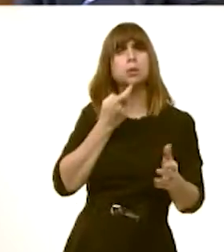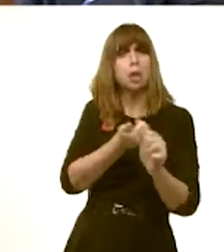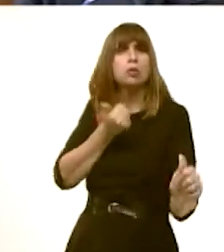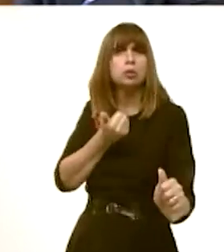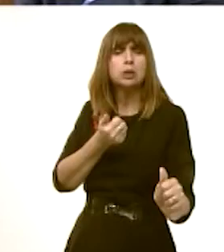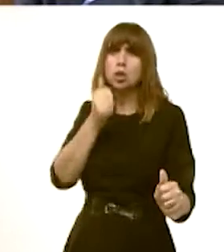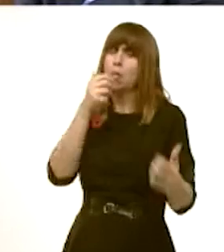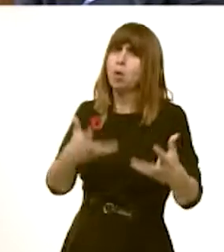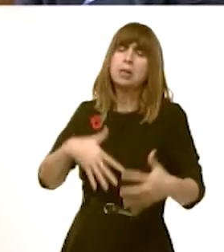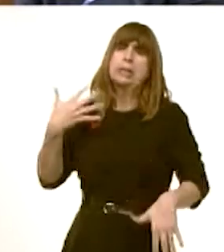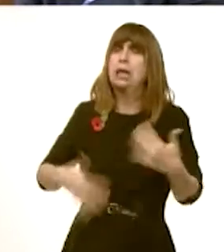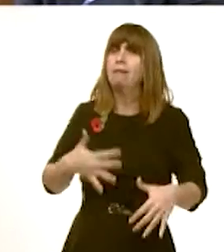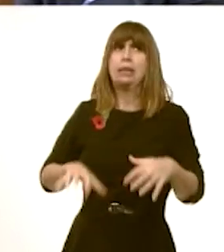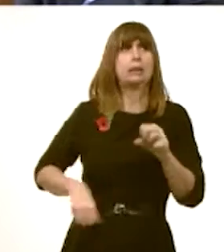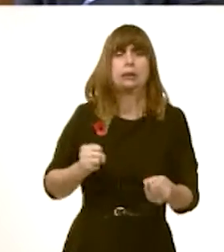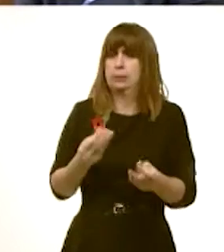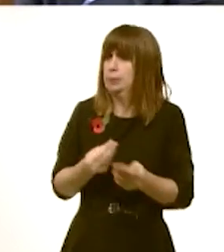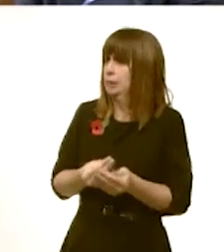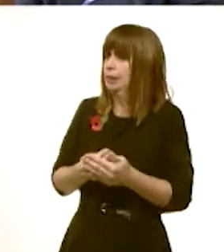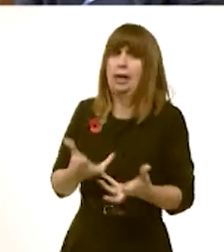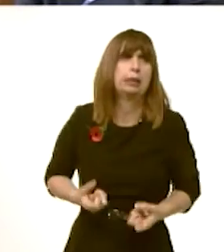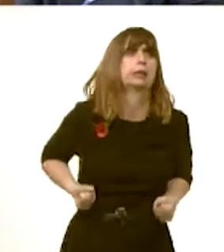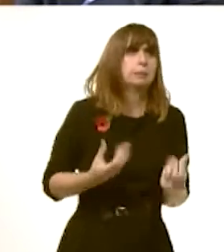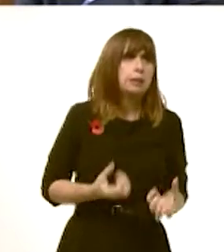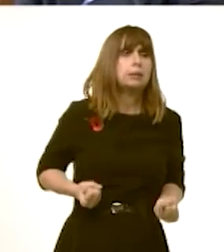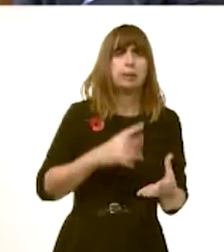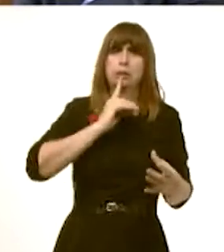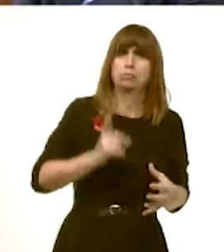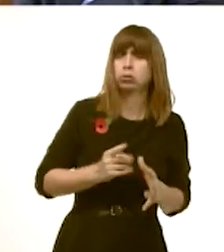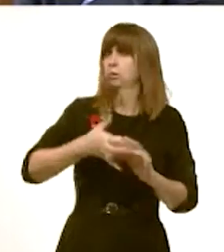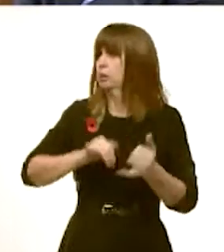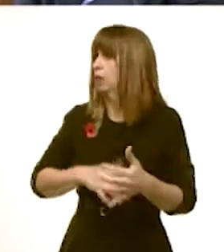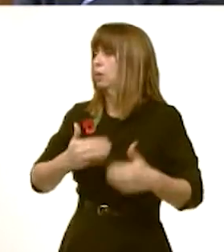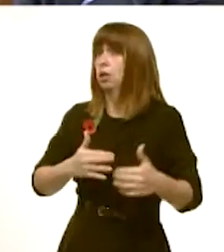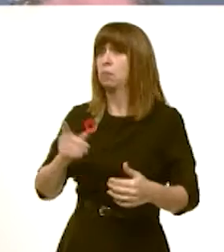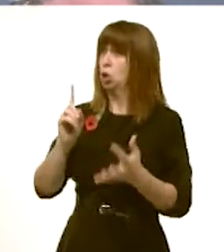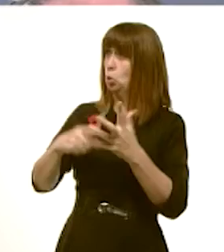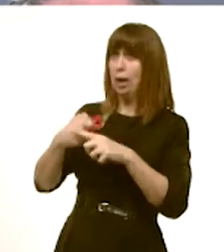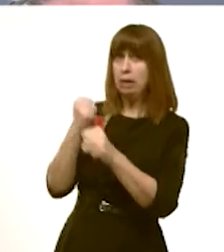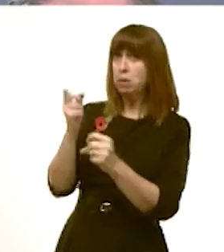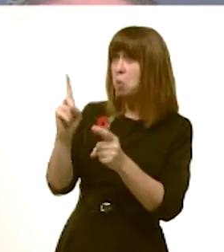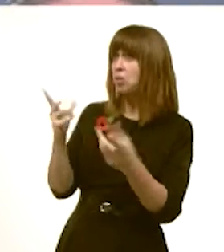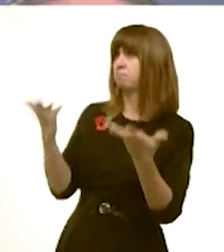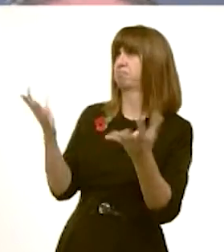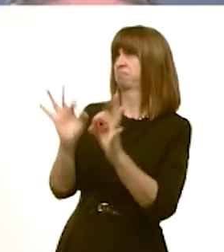steel industry in Wales and elsewhere are addressed, but, so far, the UK Government has done nothing.